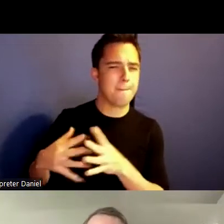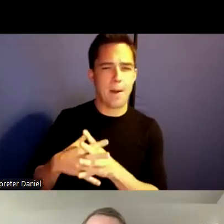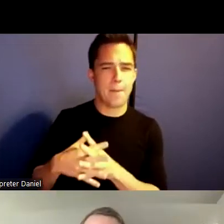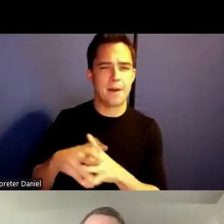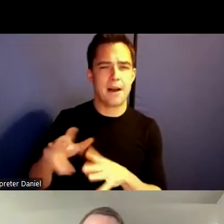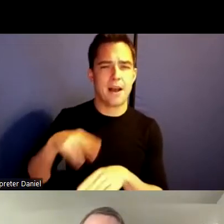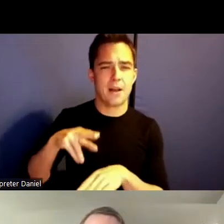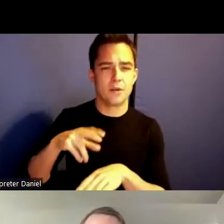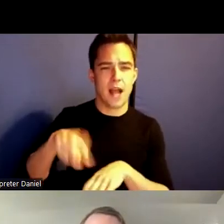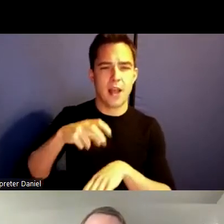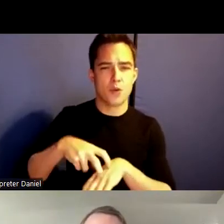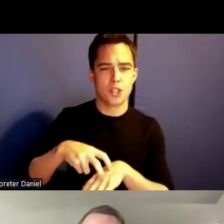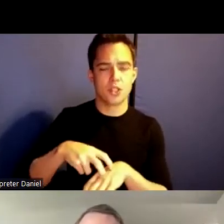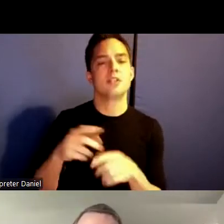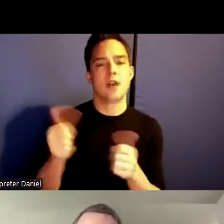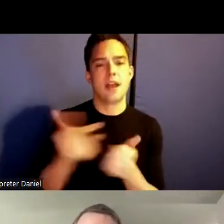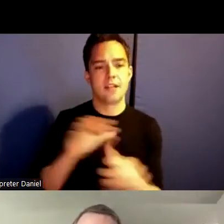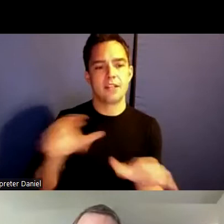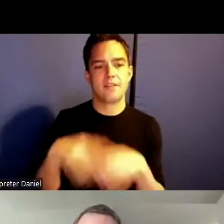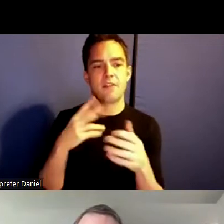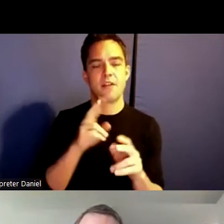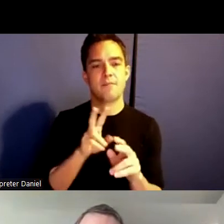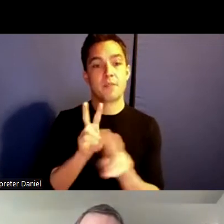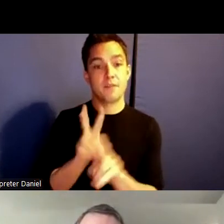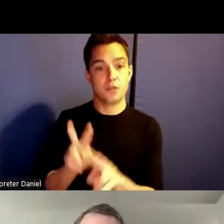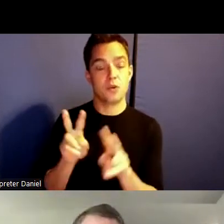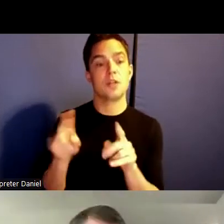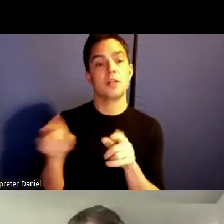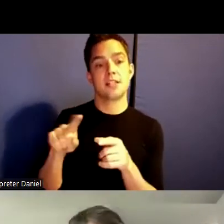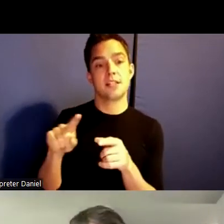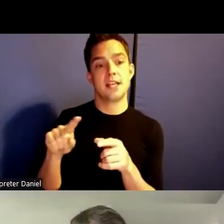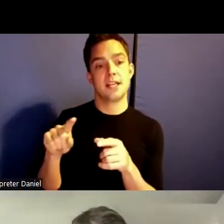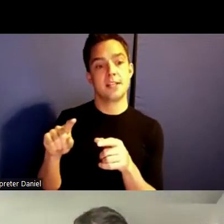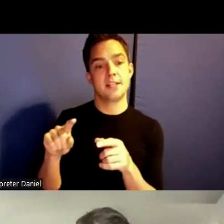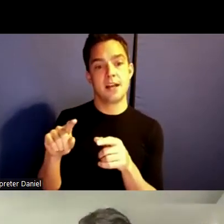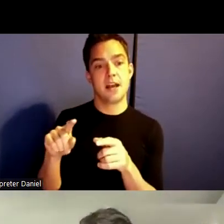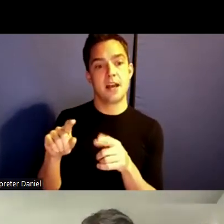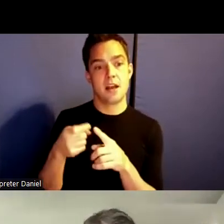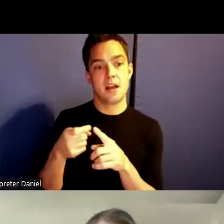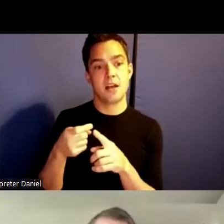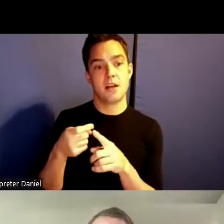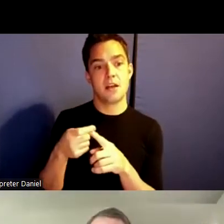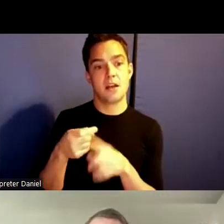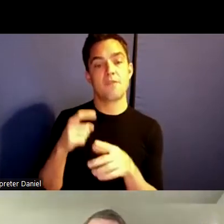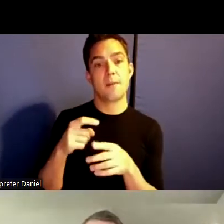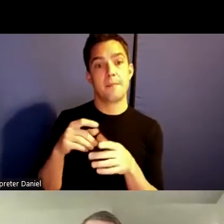they did for the funeral, from the from this from the funeral, from the center, to for the room